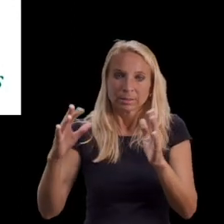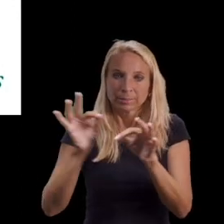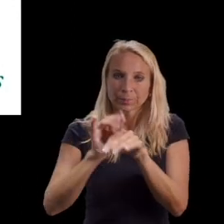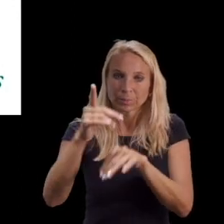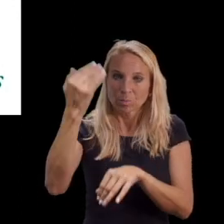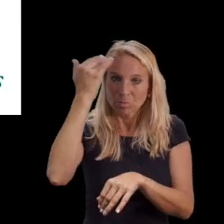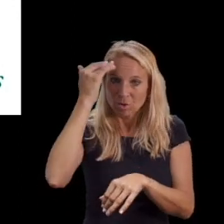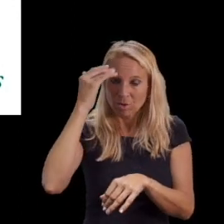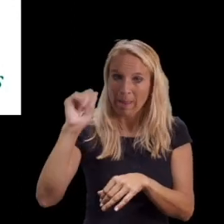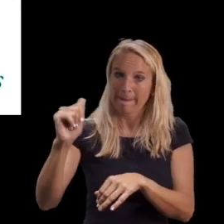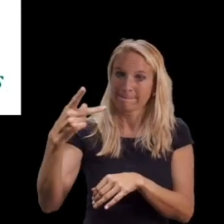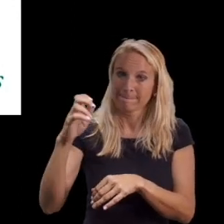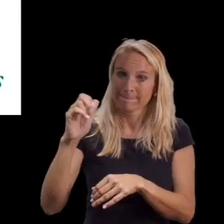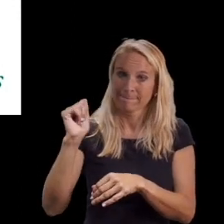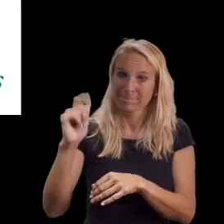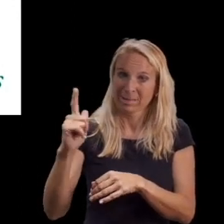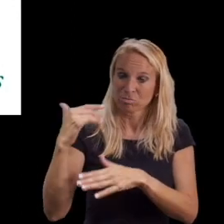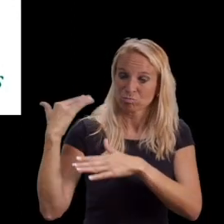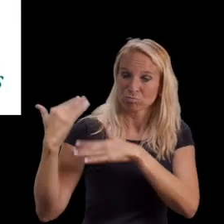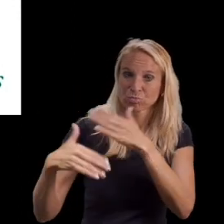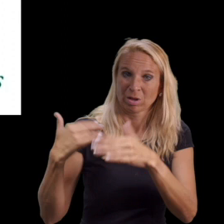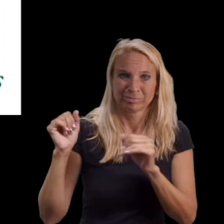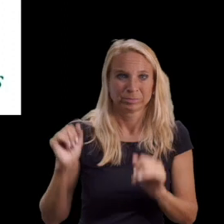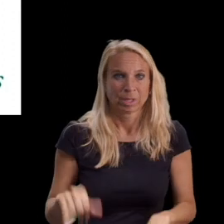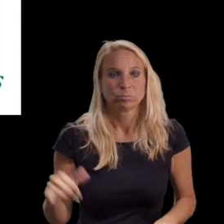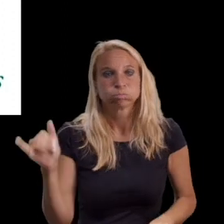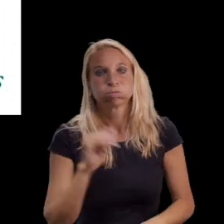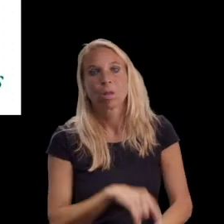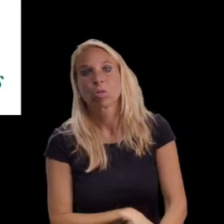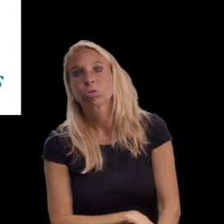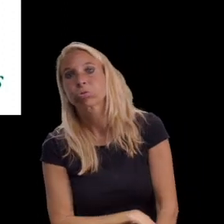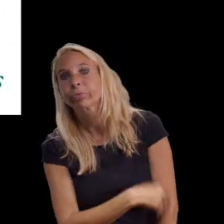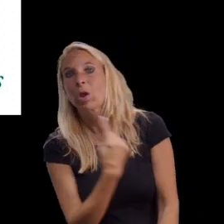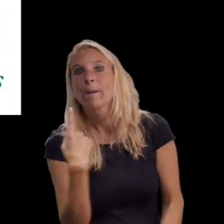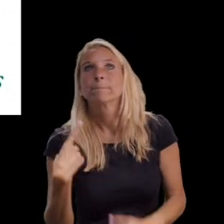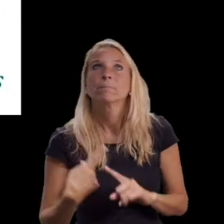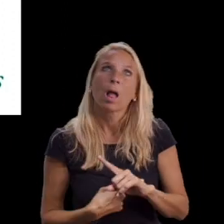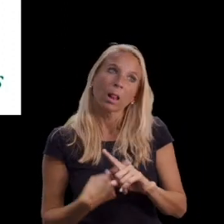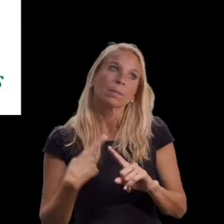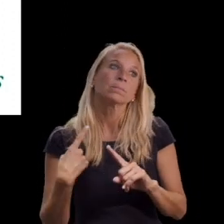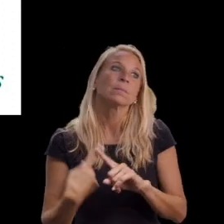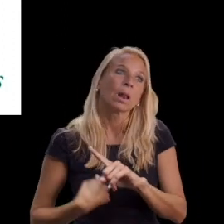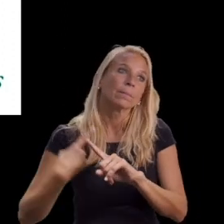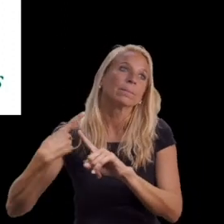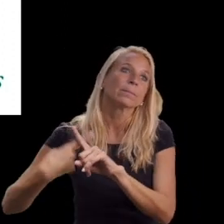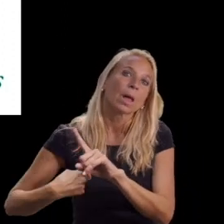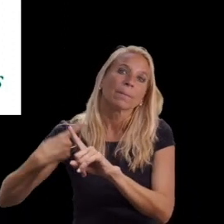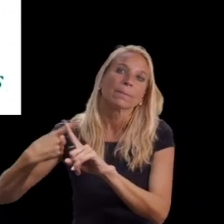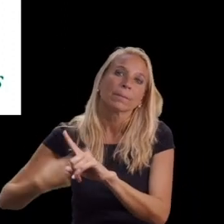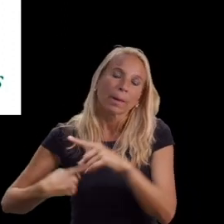that the appeals process can take such a long time, they will issue like month to month authorizations.